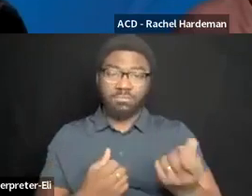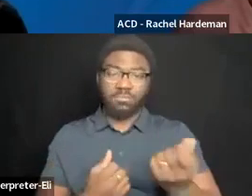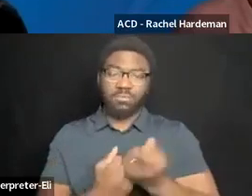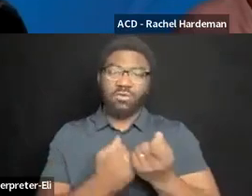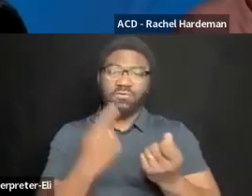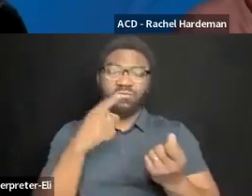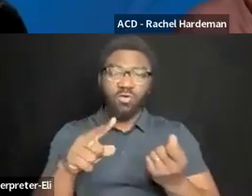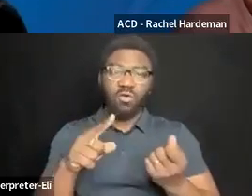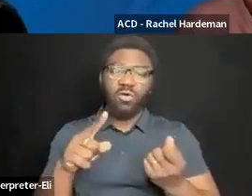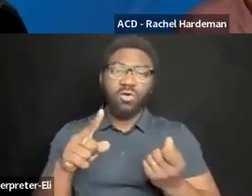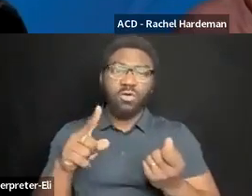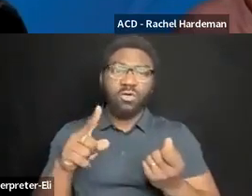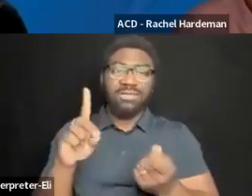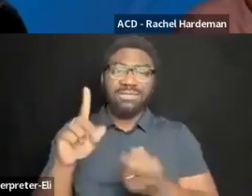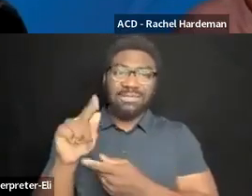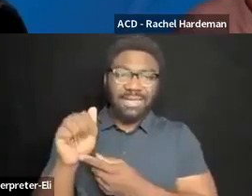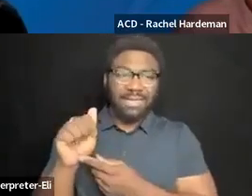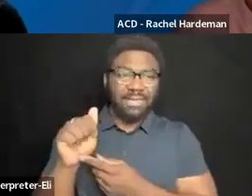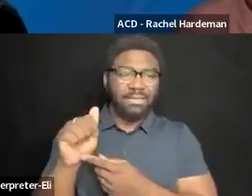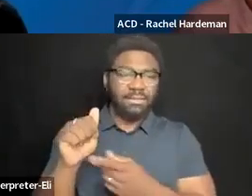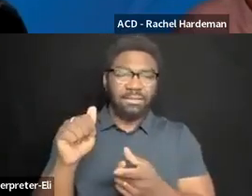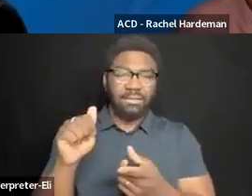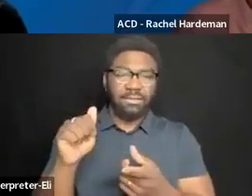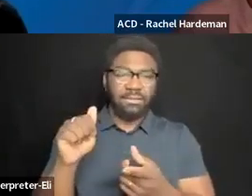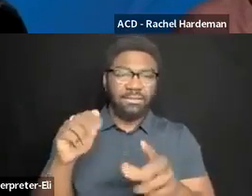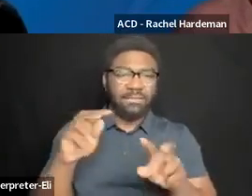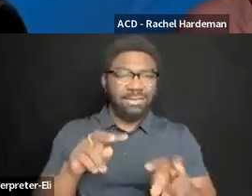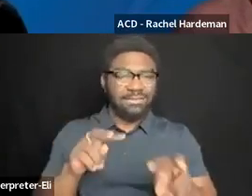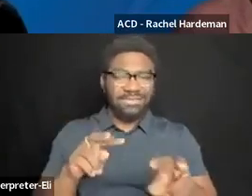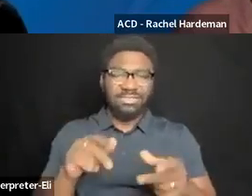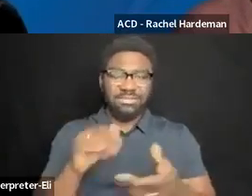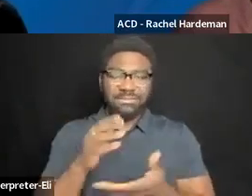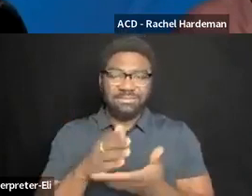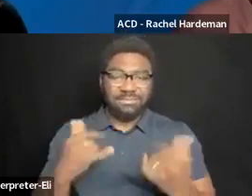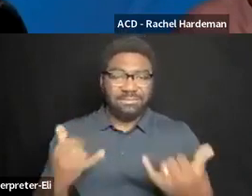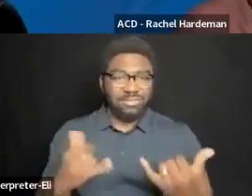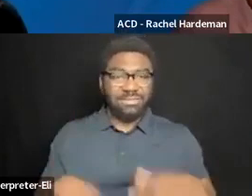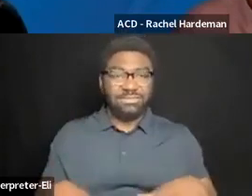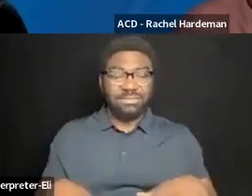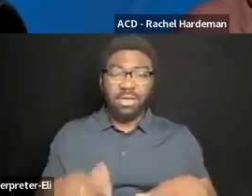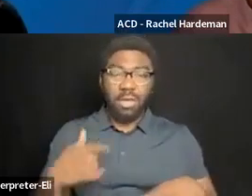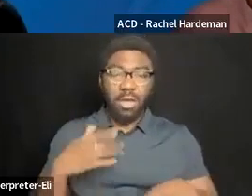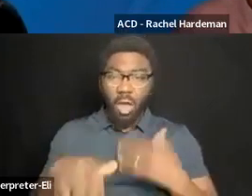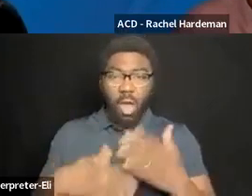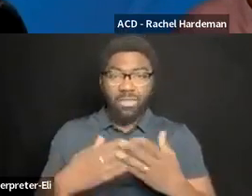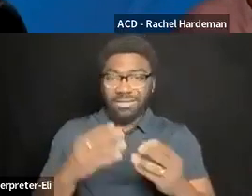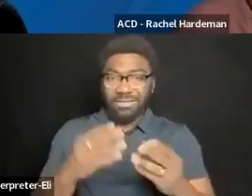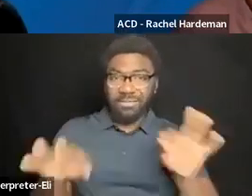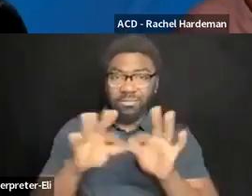that that infrastructure is more important because we need to be able to have all of that, and there's not more or less,